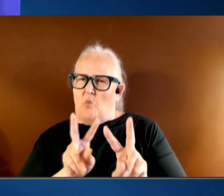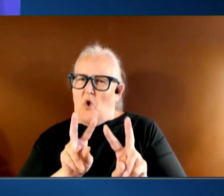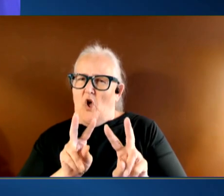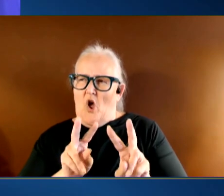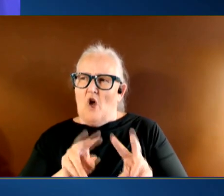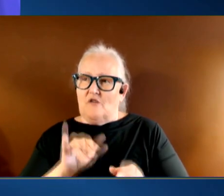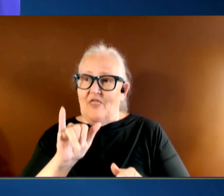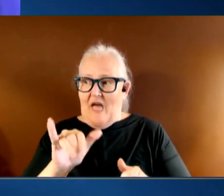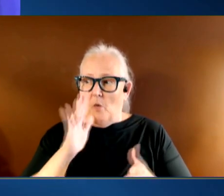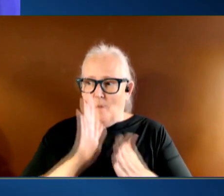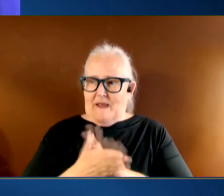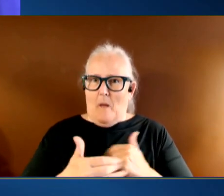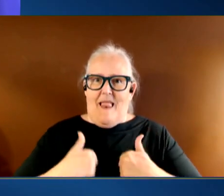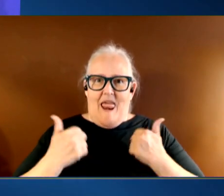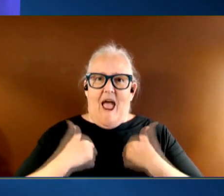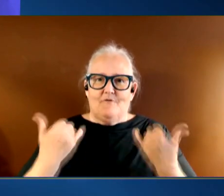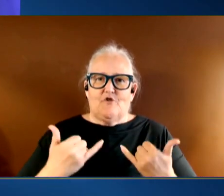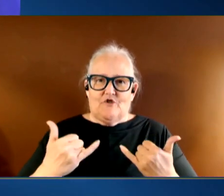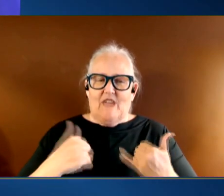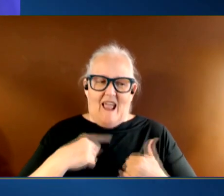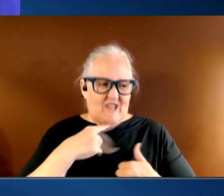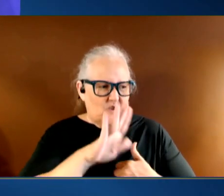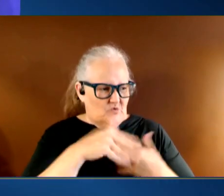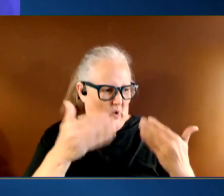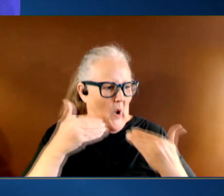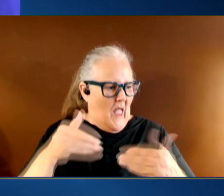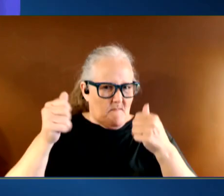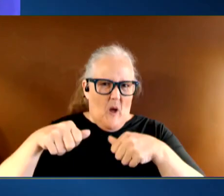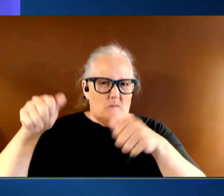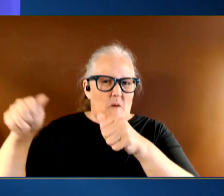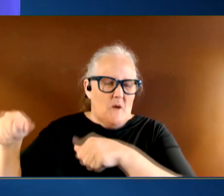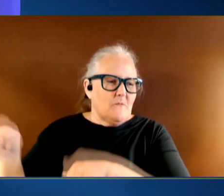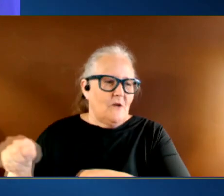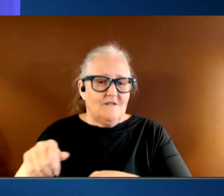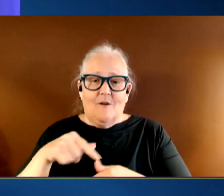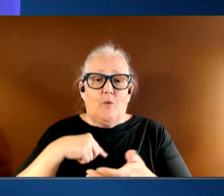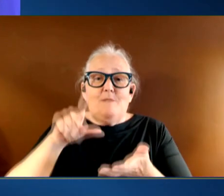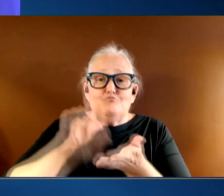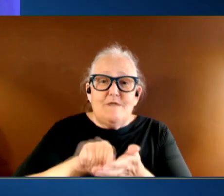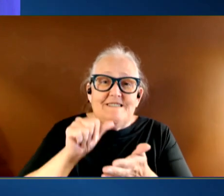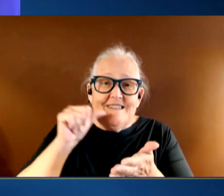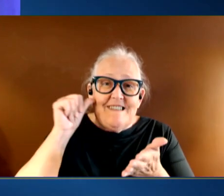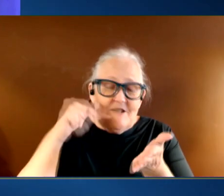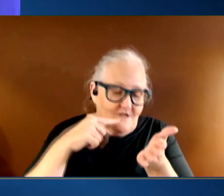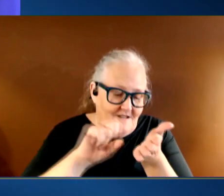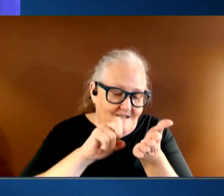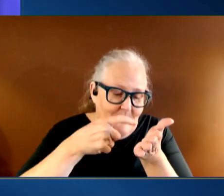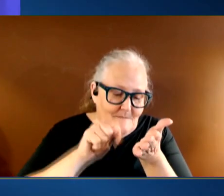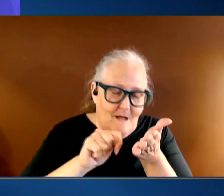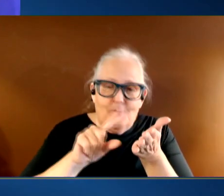told them to please start -- literally, these were printed yesterday. It says September 2024 on them.